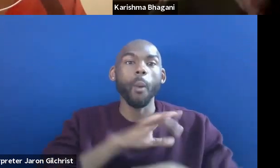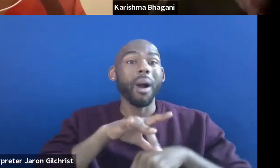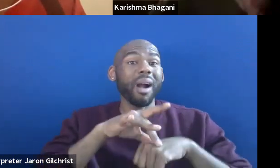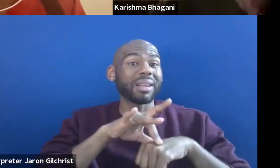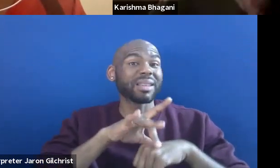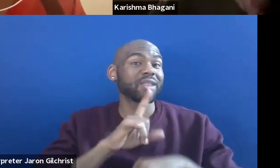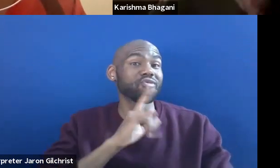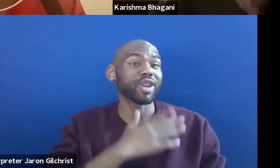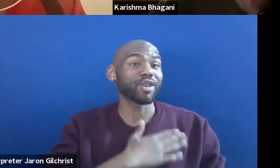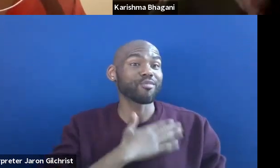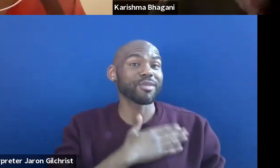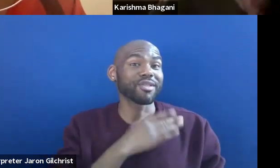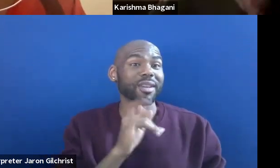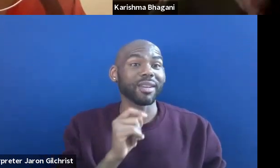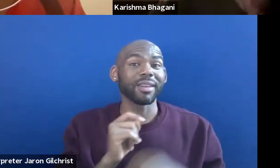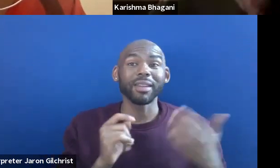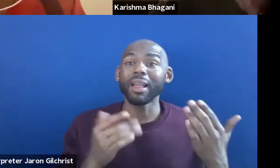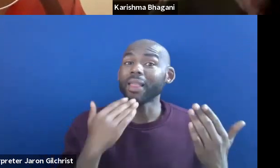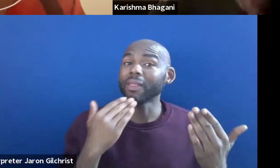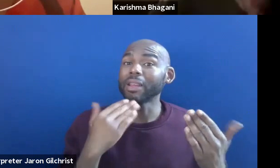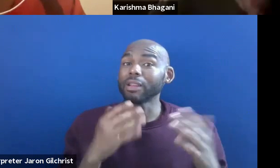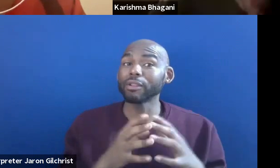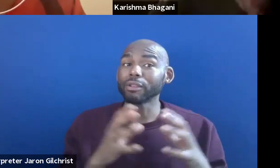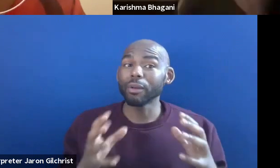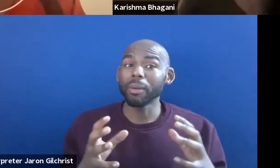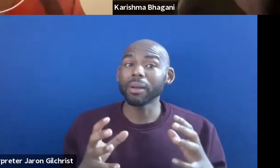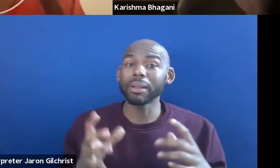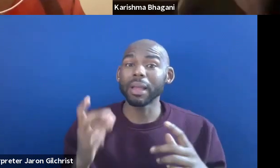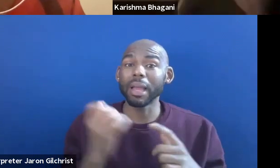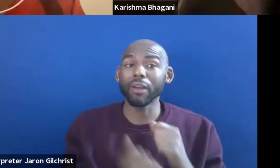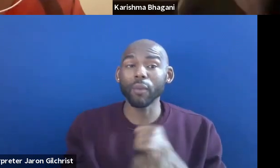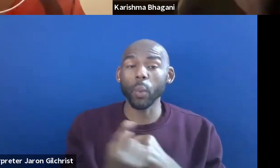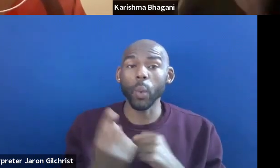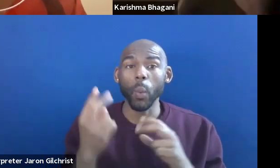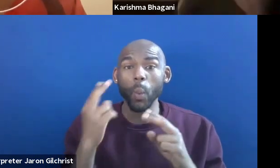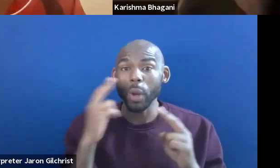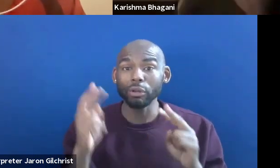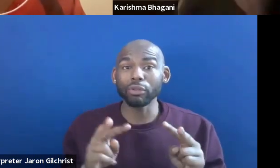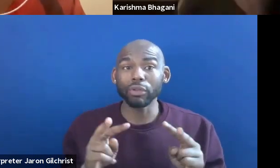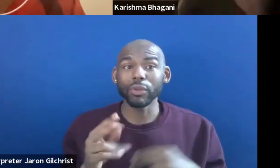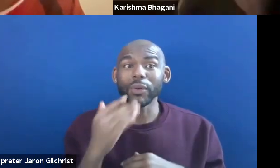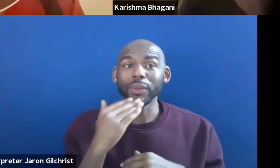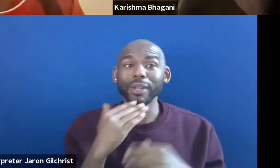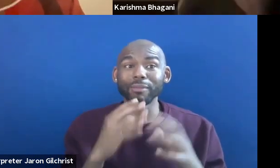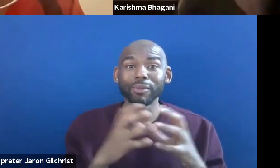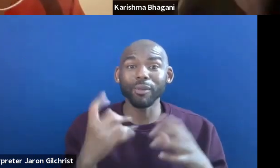Thank you so much Karishma and to HowlRound and everyone else watching and thank you for the time.